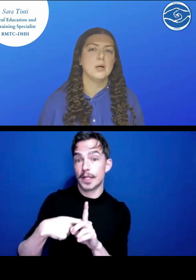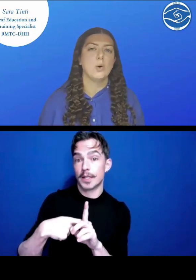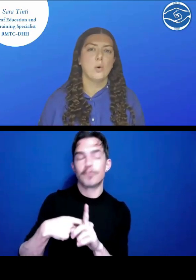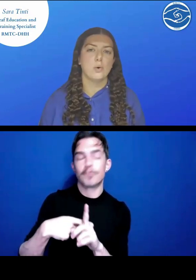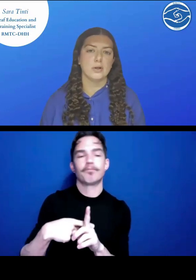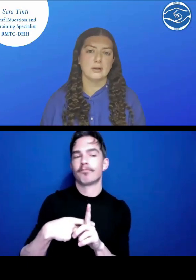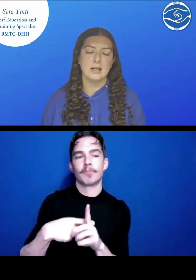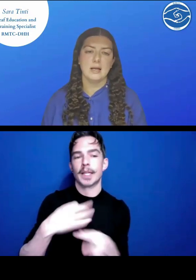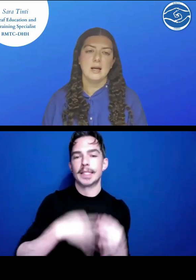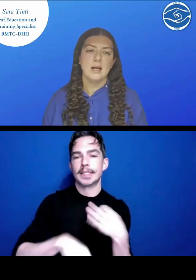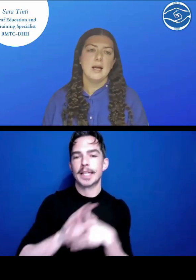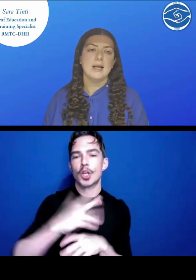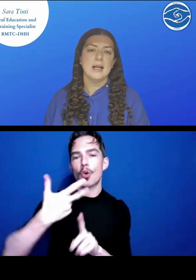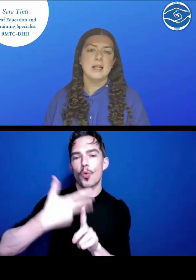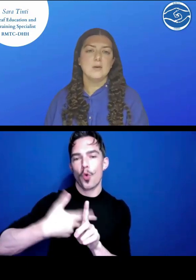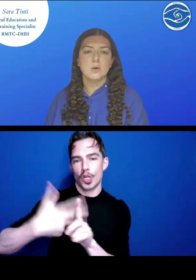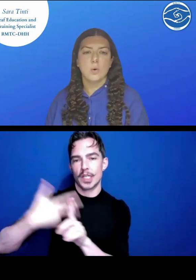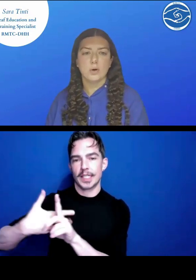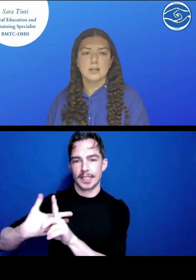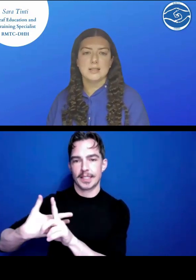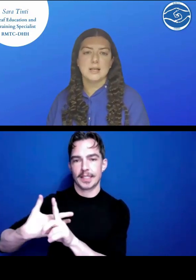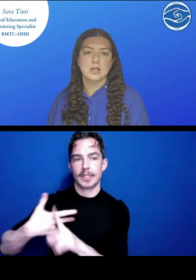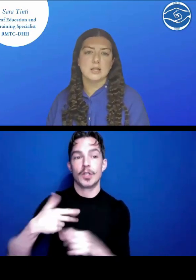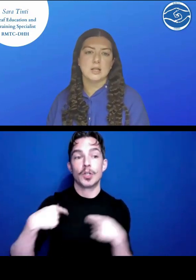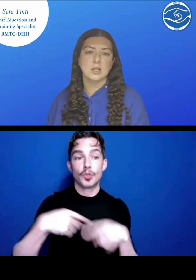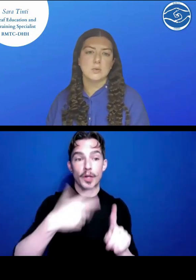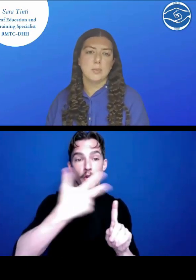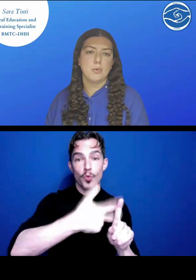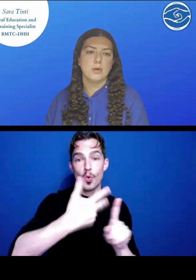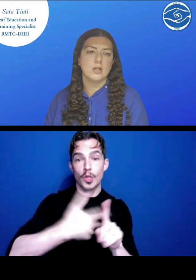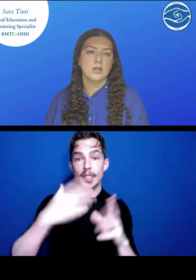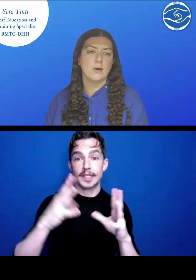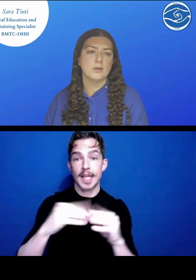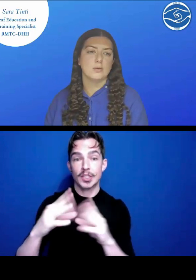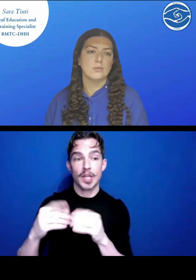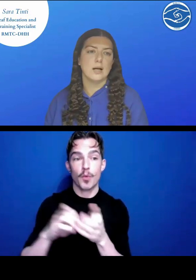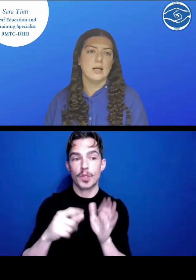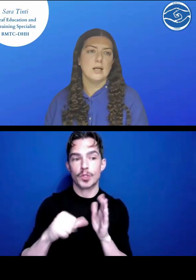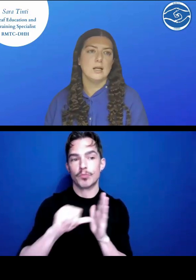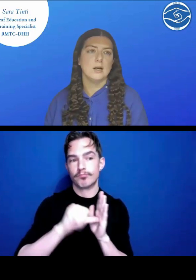going to do it quarterly. And in those quarterly sessions, I just want to point you out to right